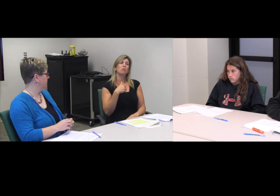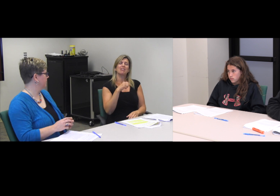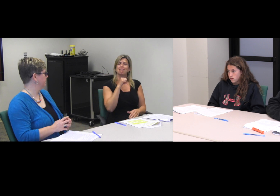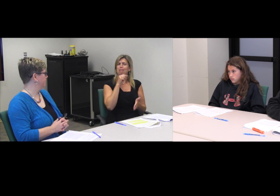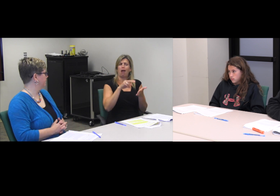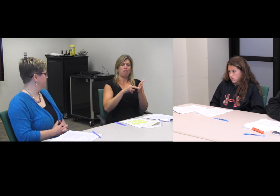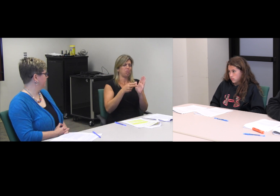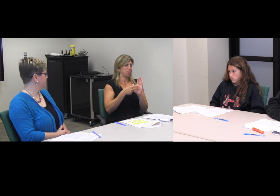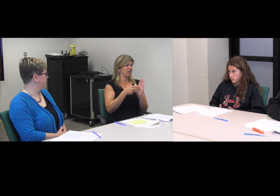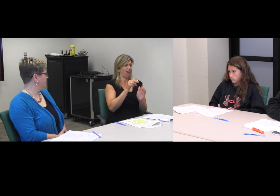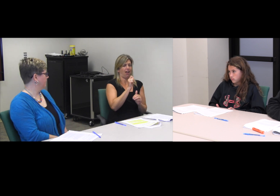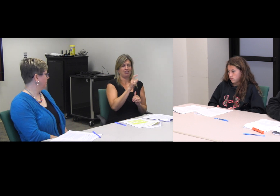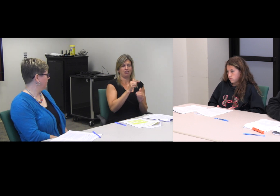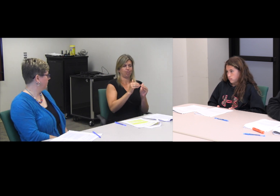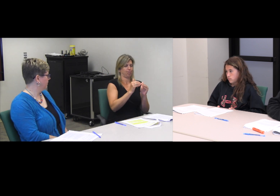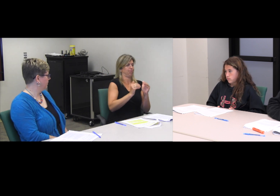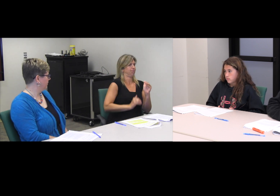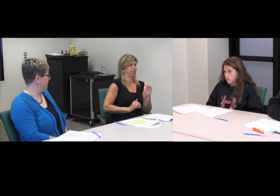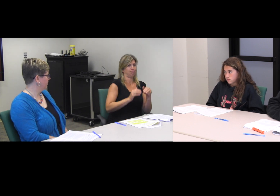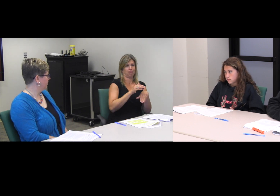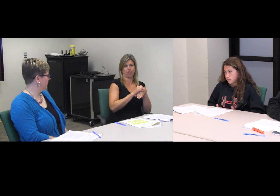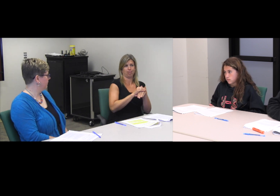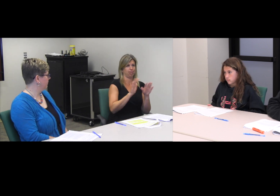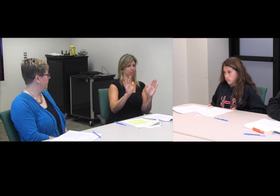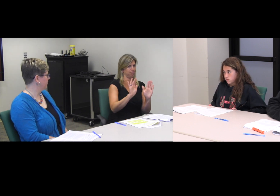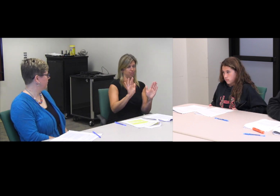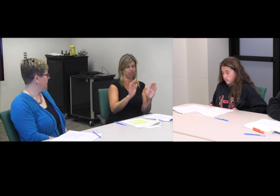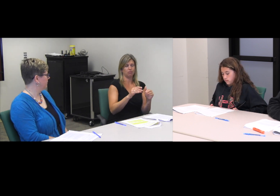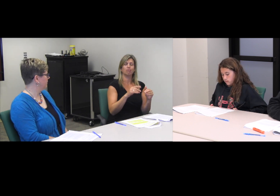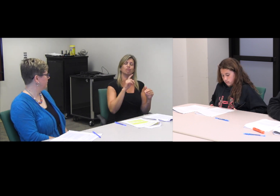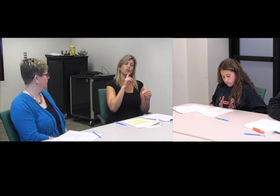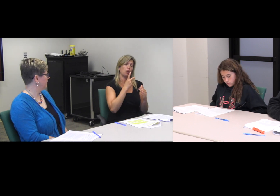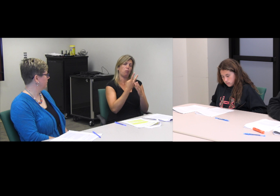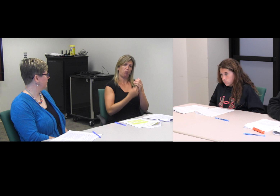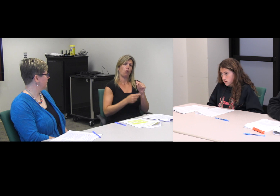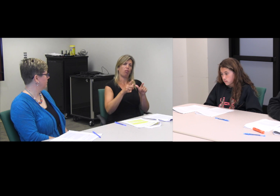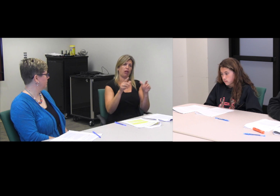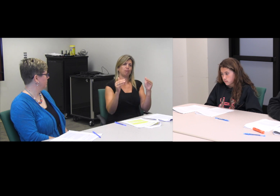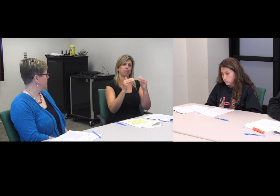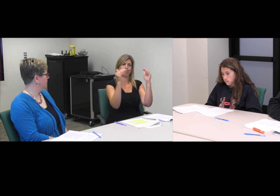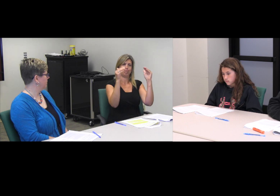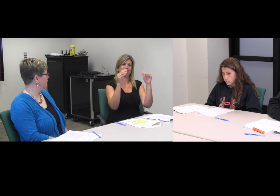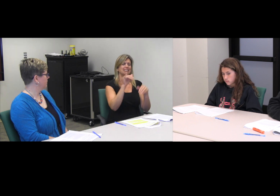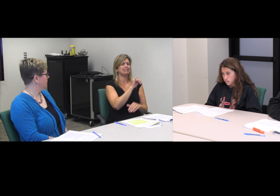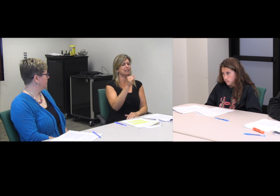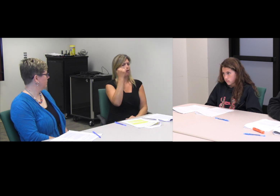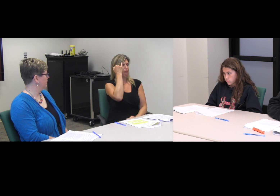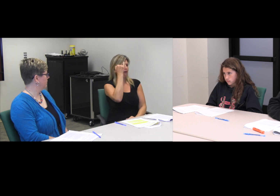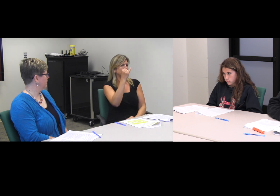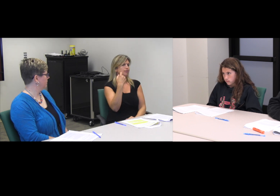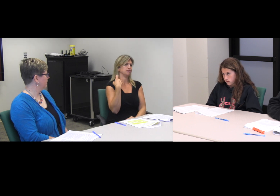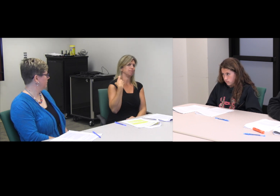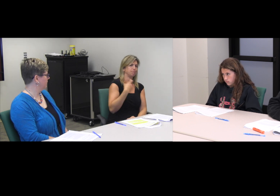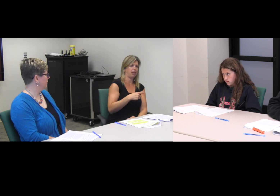It doesn't mean that ASL is any less than English, but we acknowledge it is a different language,